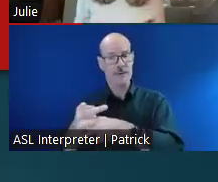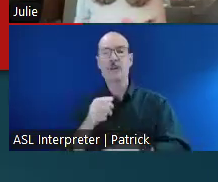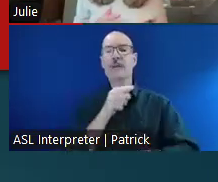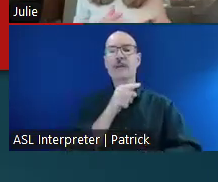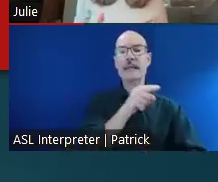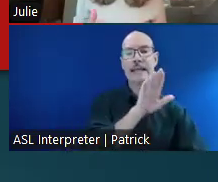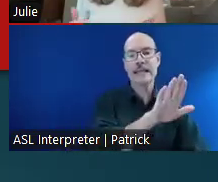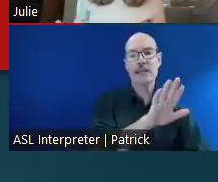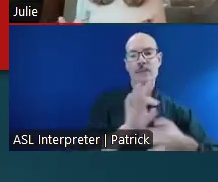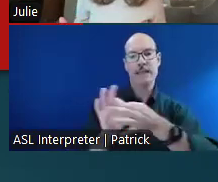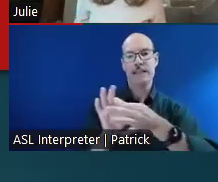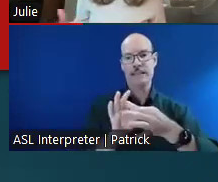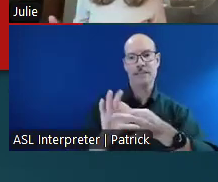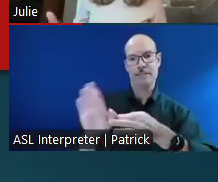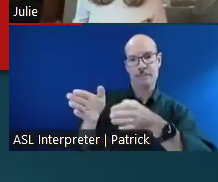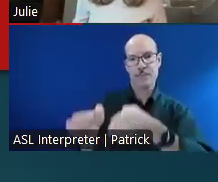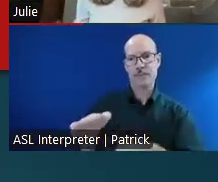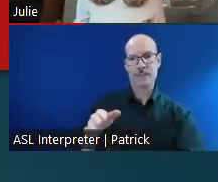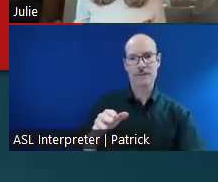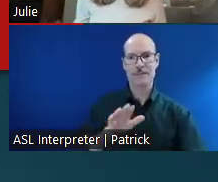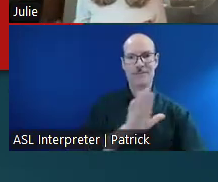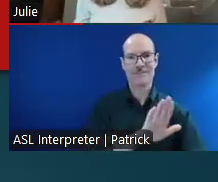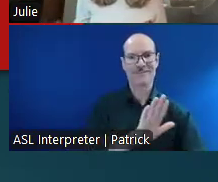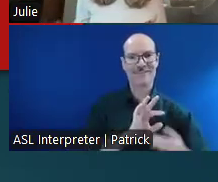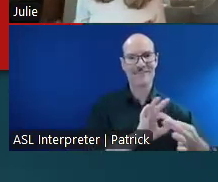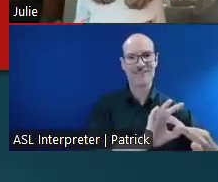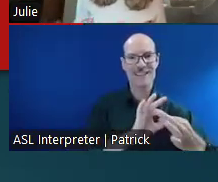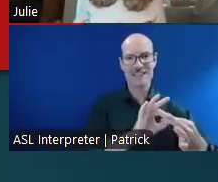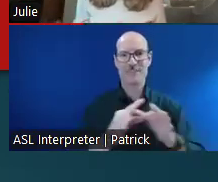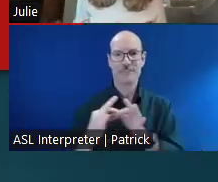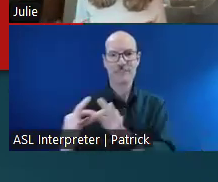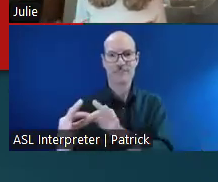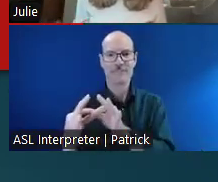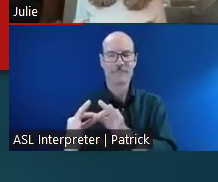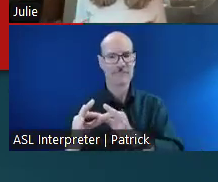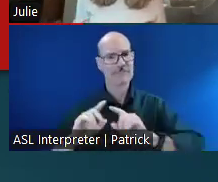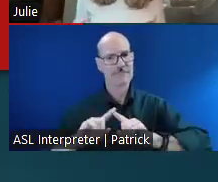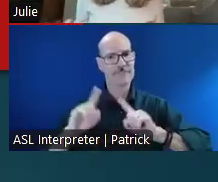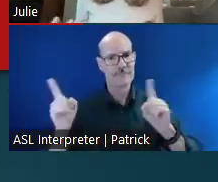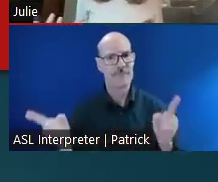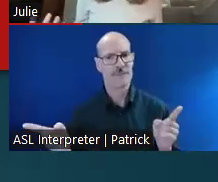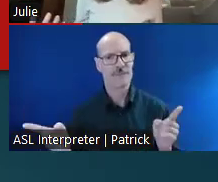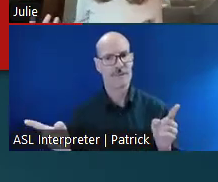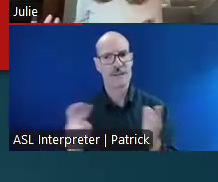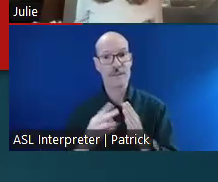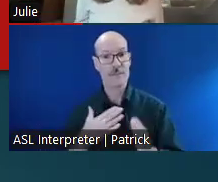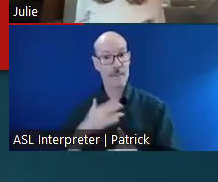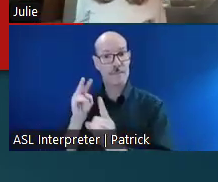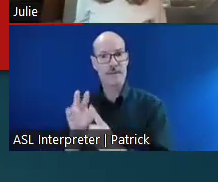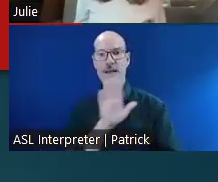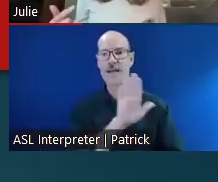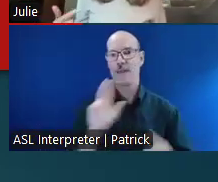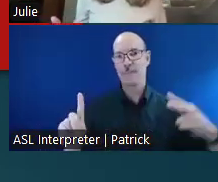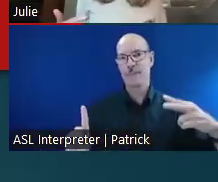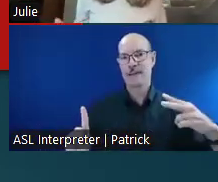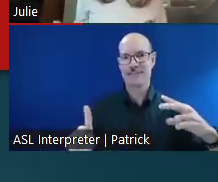So different children have different viewpoints about what is really going on, and therefore, it's not surprising that there are disagreements.